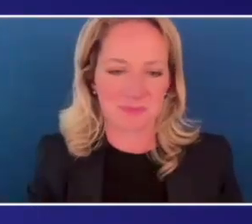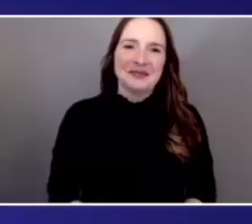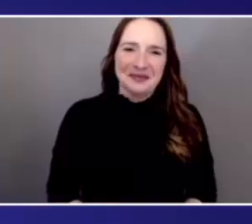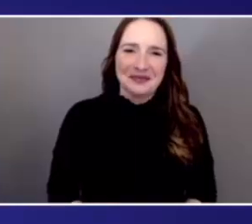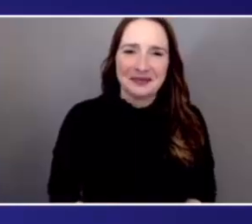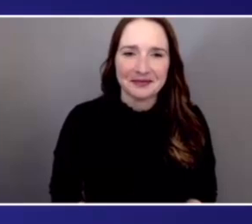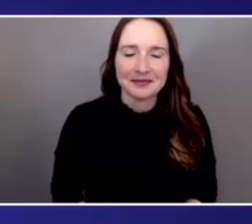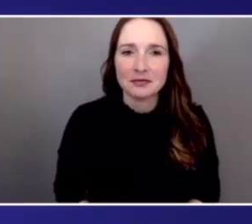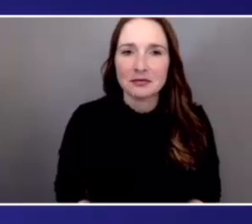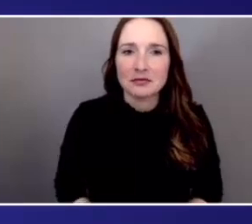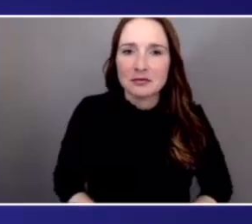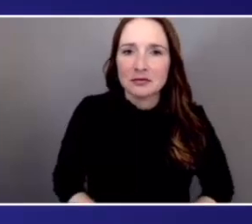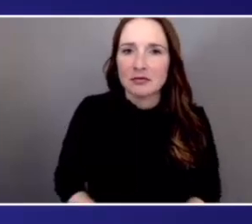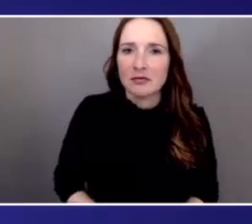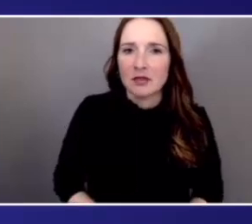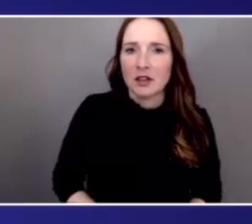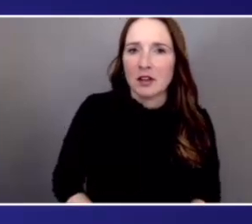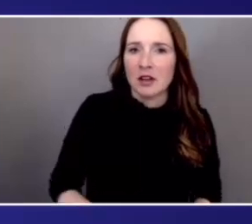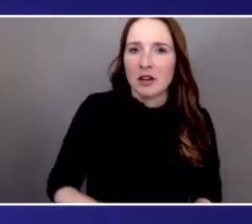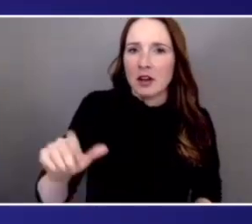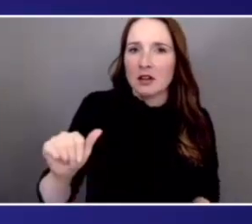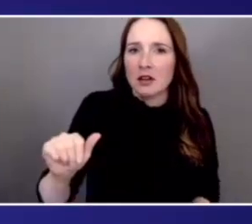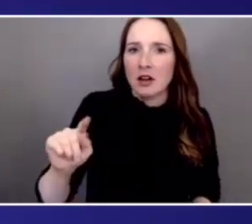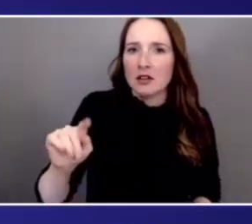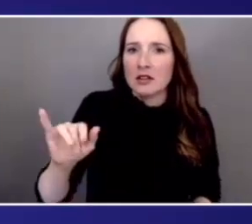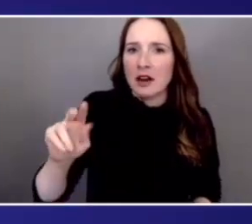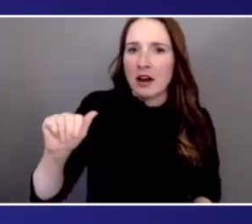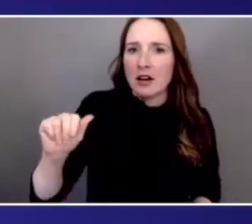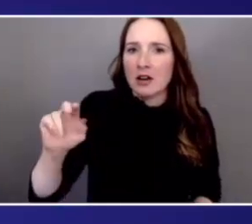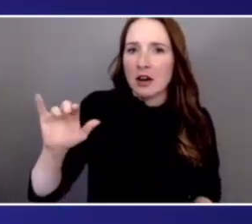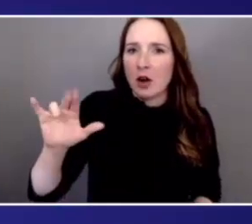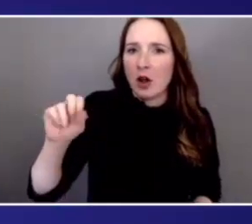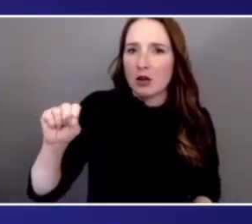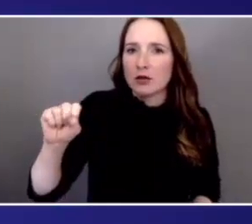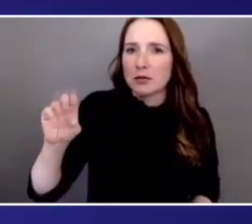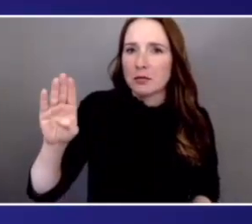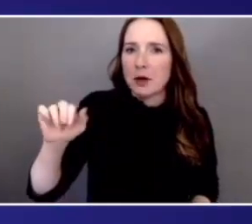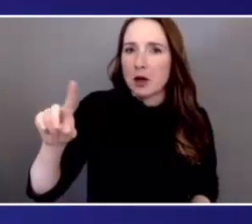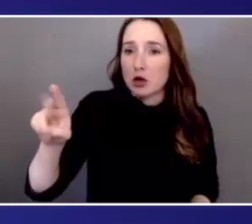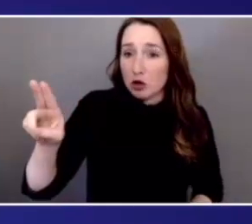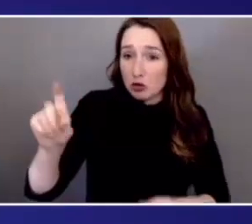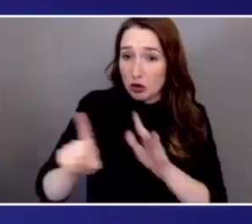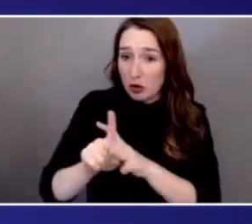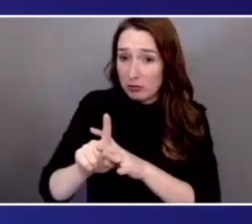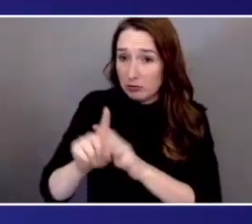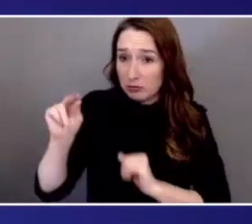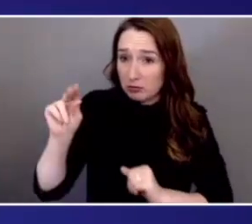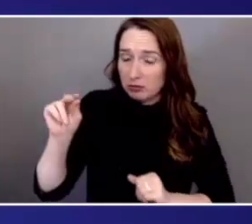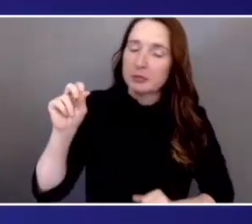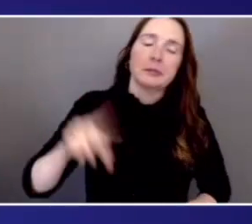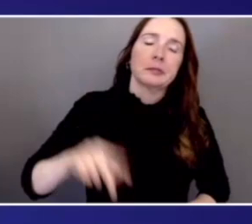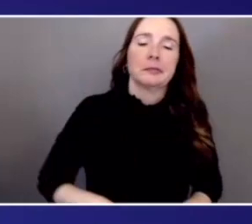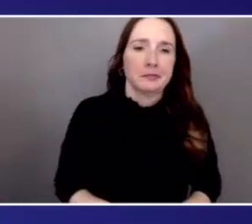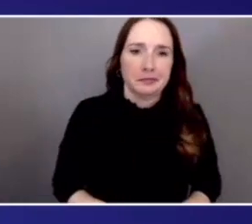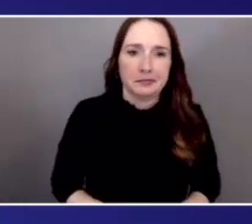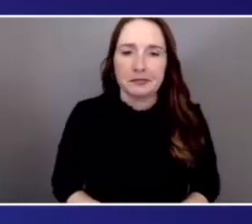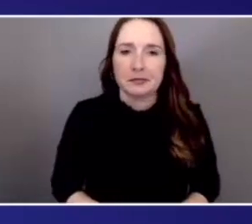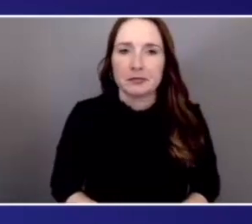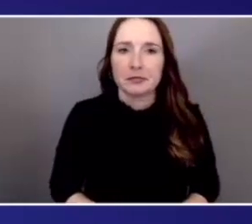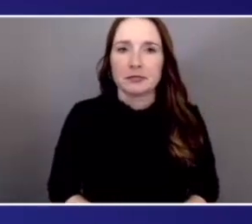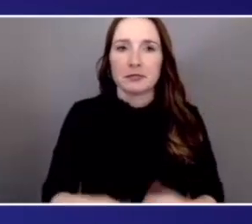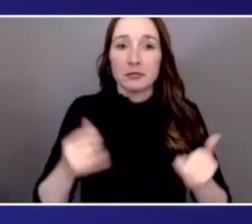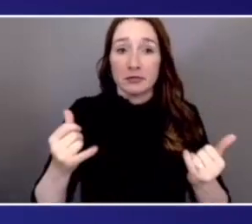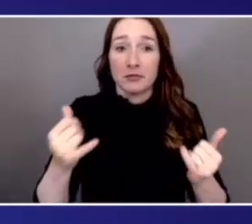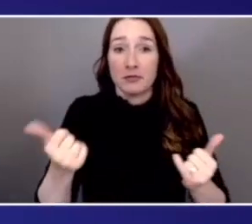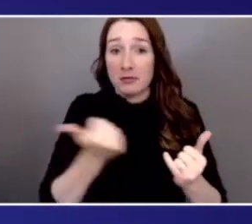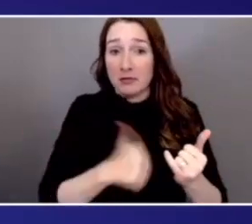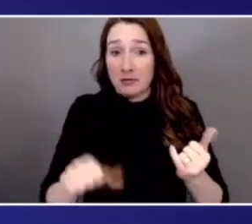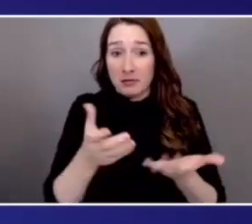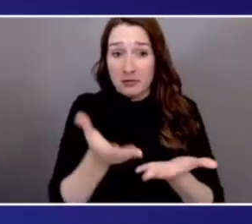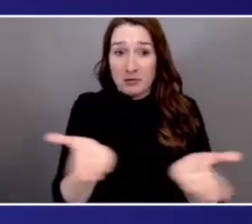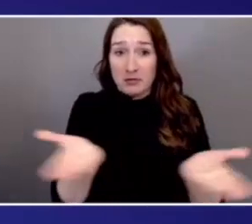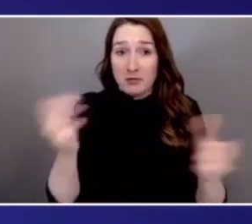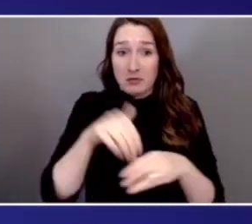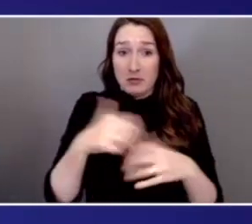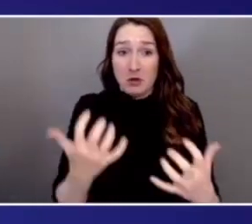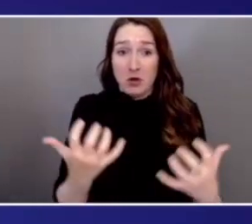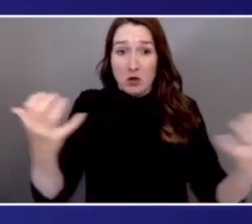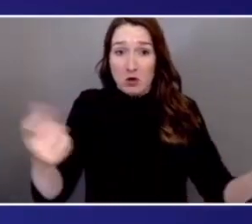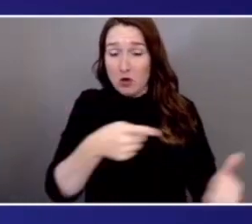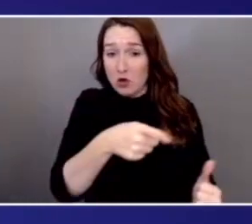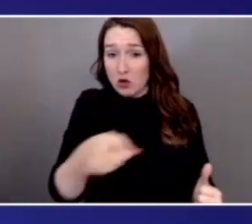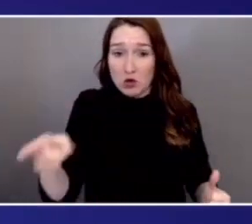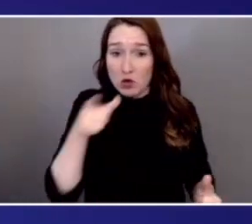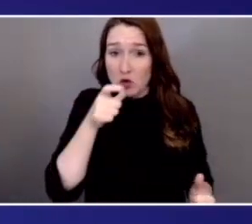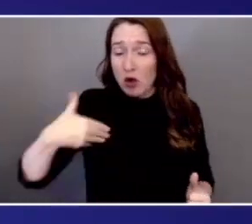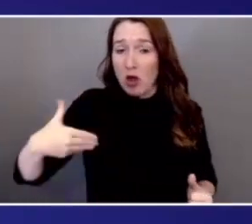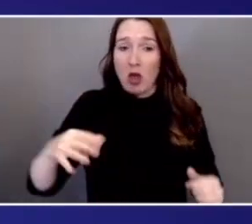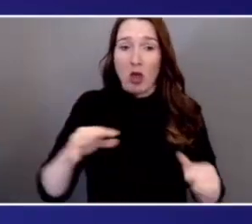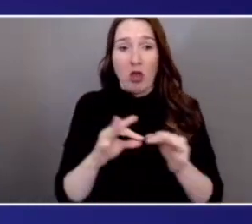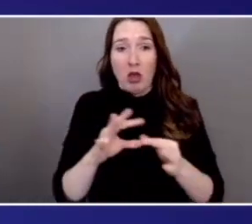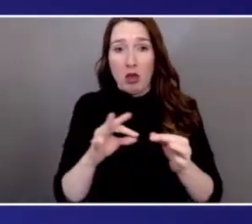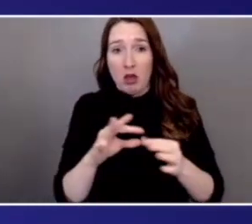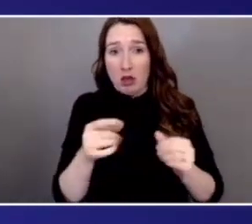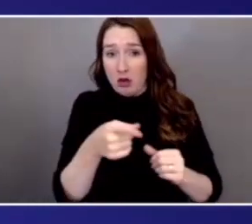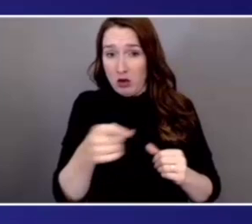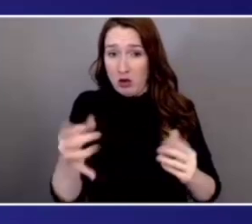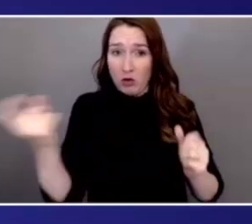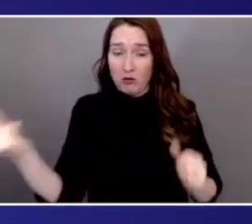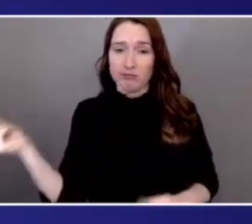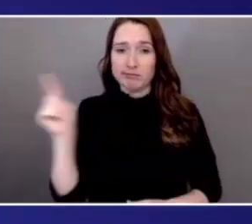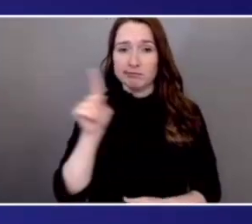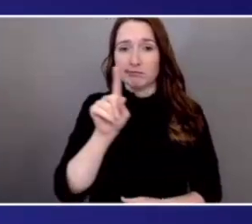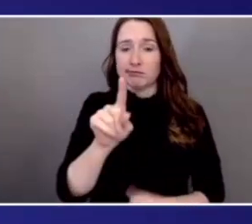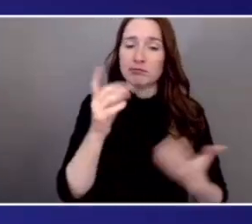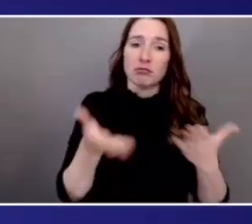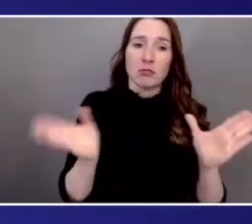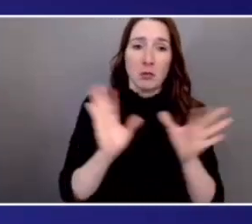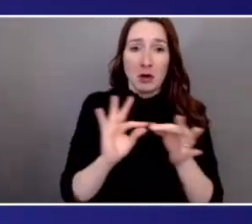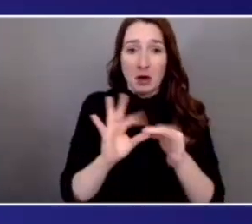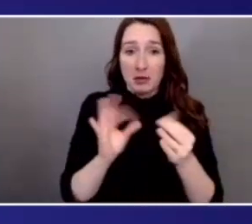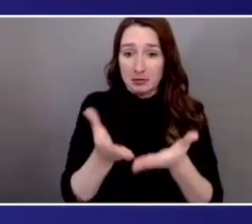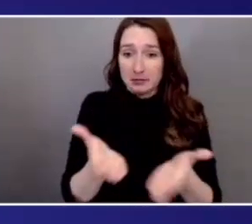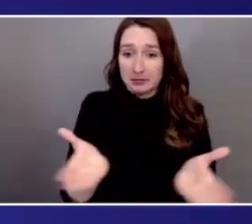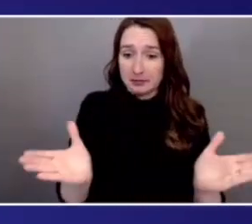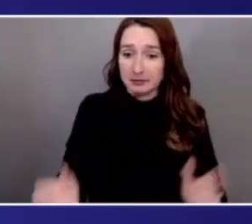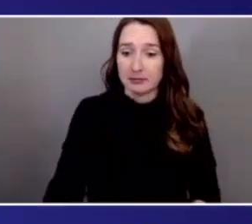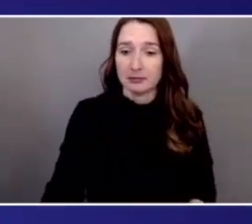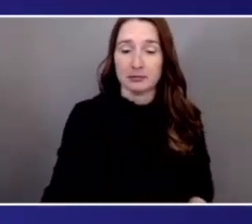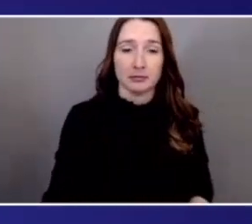Did Latiana Nichols do show up? No. At this time, are there any of you in the audience who have not already spoken that would like to come up and make a public comment?